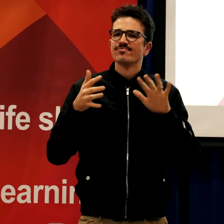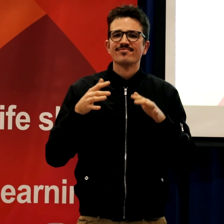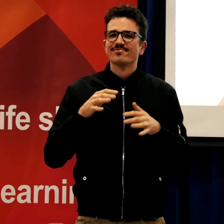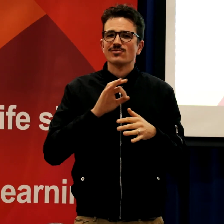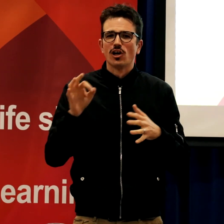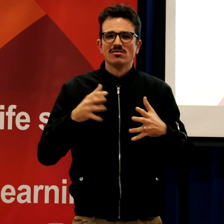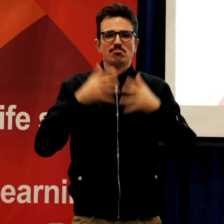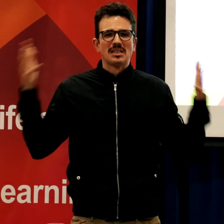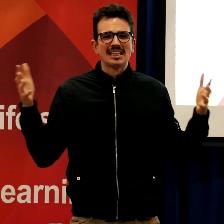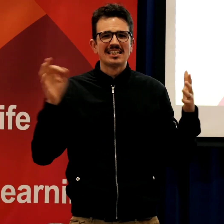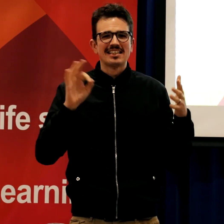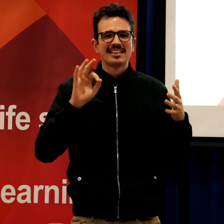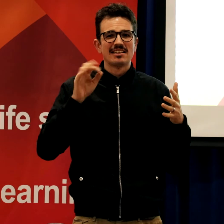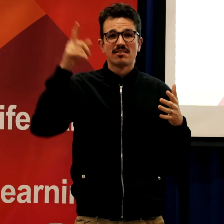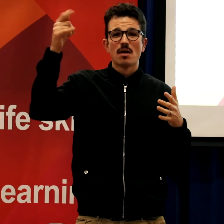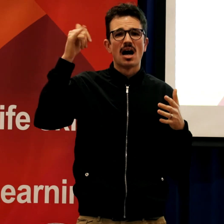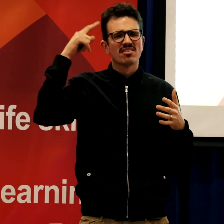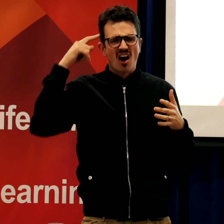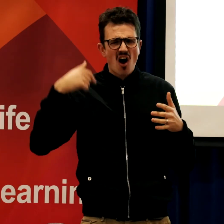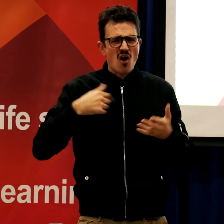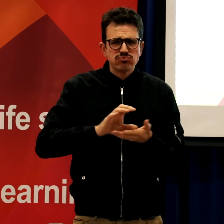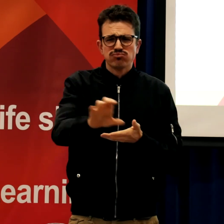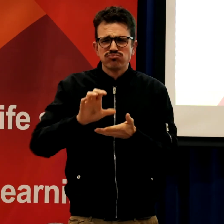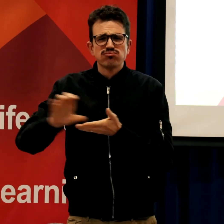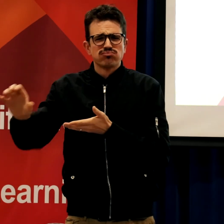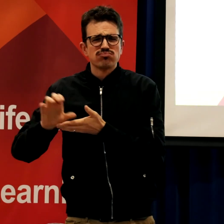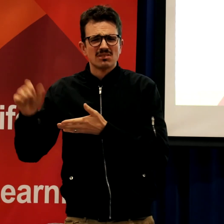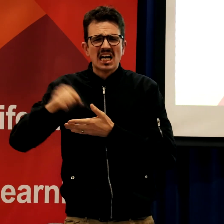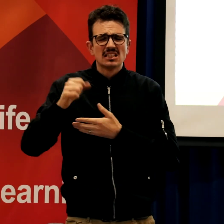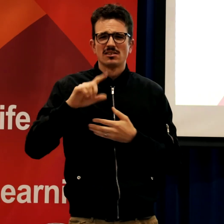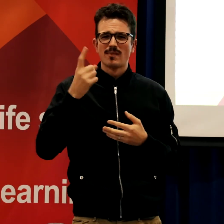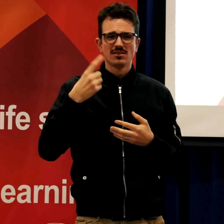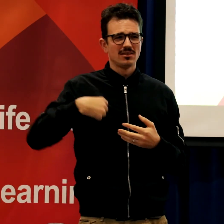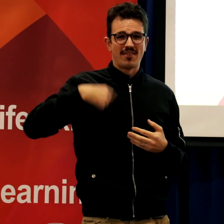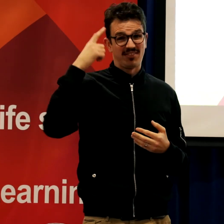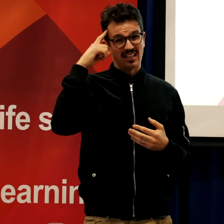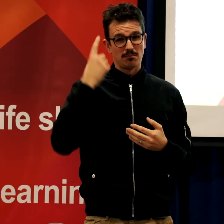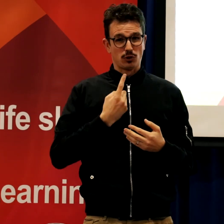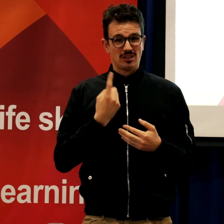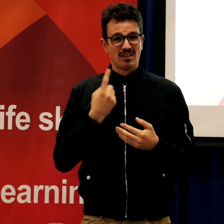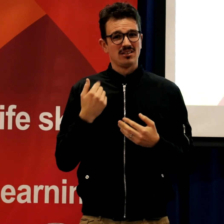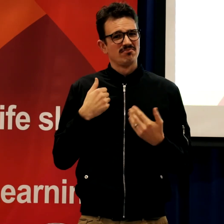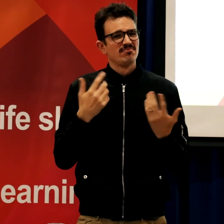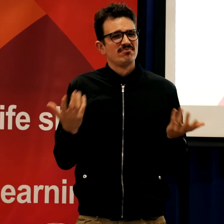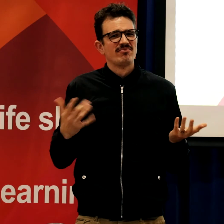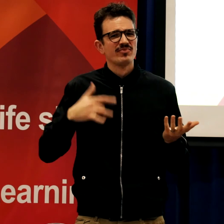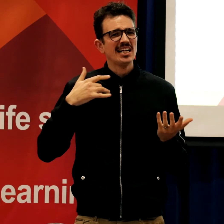It was ad hoc, it wasn’t big. I wasn’t confident in that. The Government’s got a lot of money, they hand out a lot of money, but me personally,